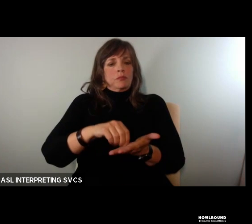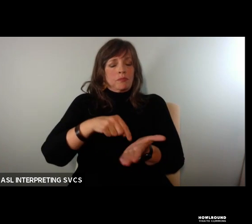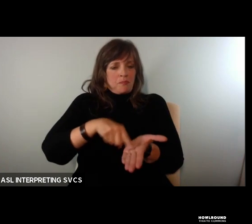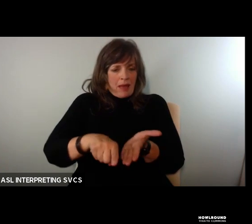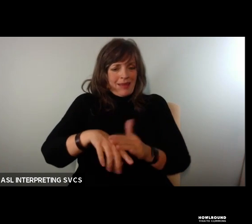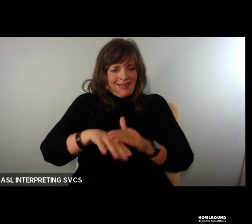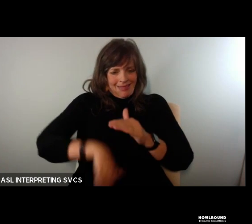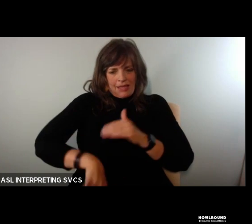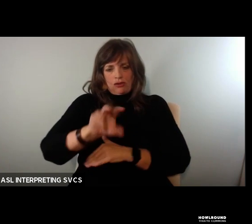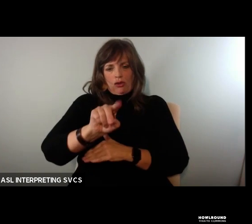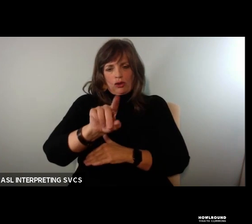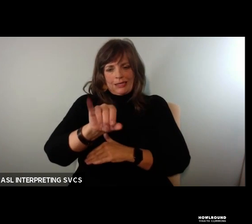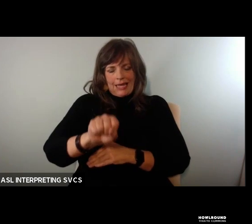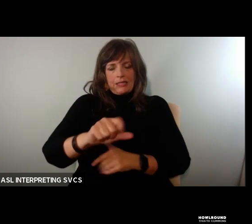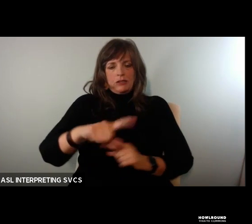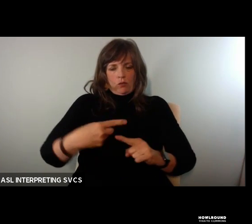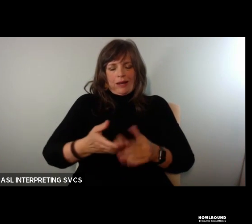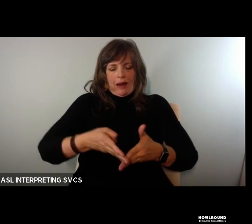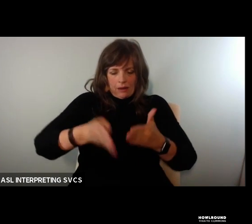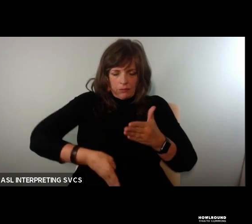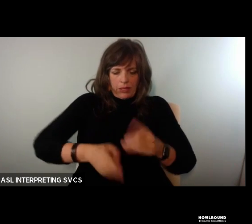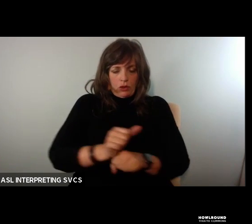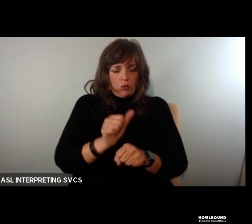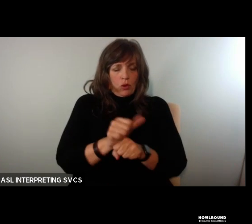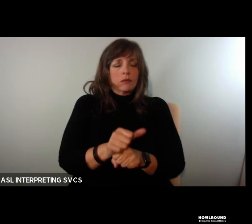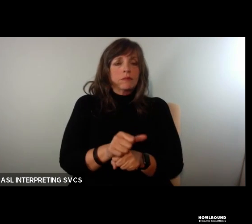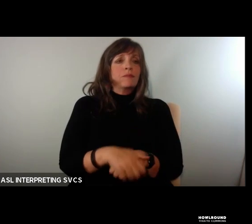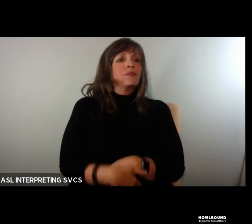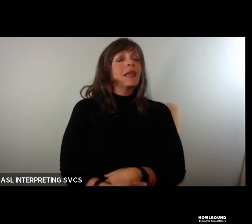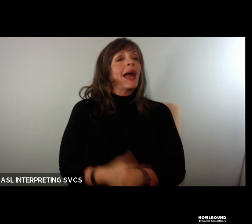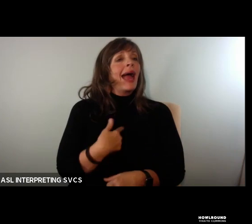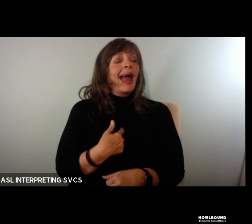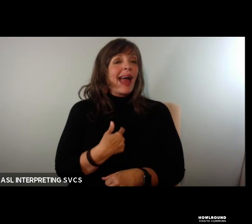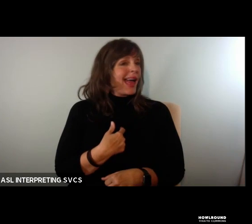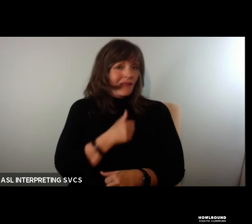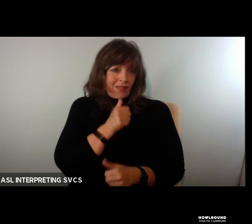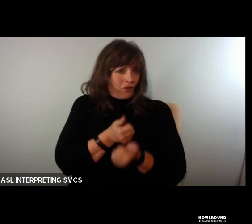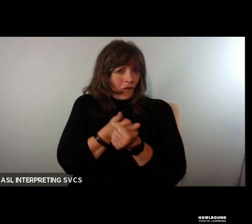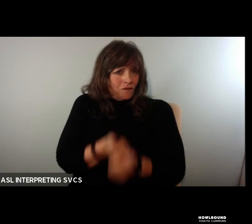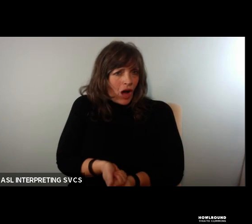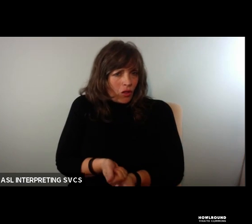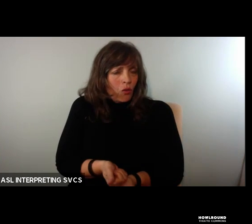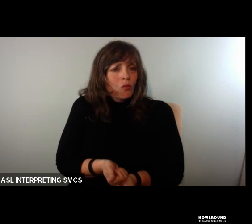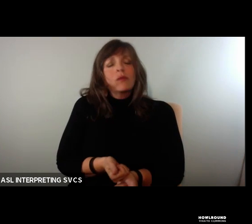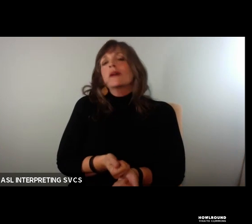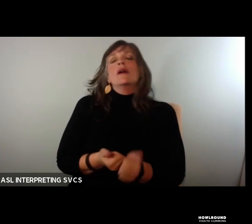And if they don't comply with that law and they're in violation, then there's many different ways that you can try to remedy that.